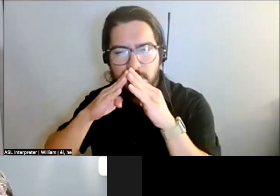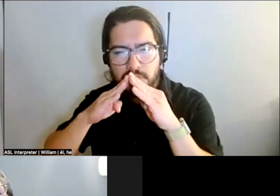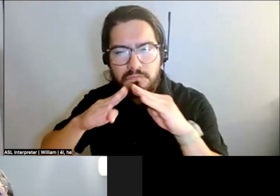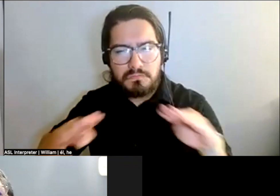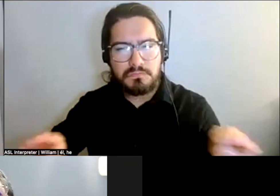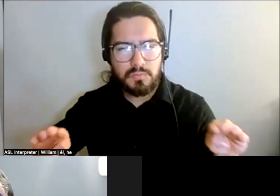Soledad